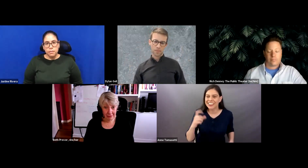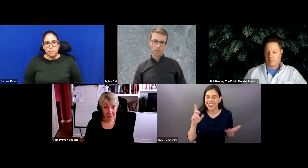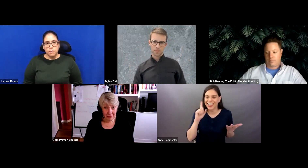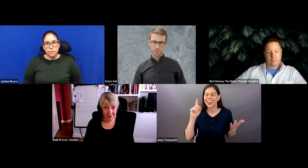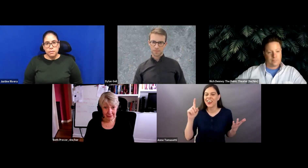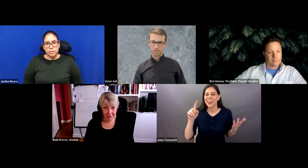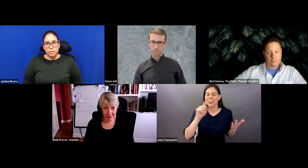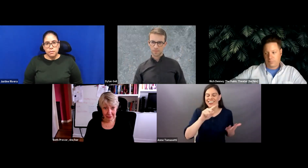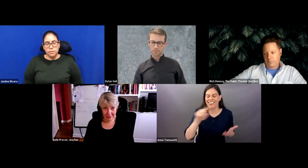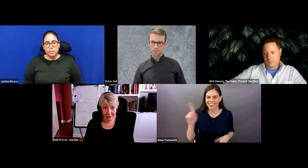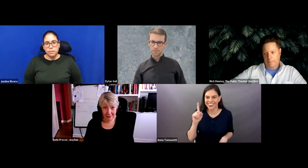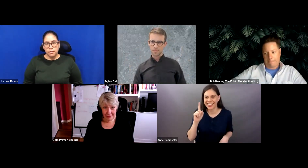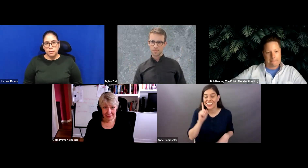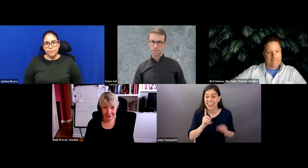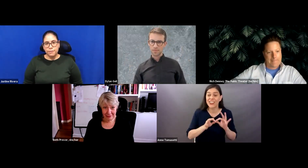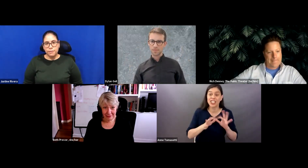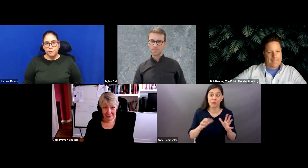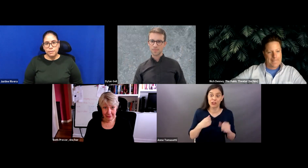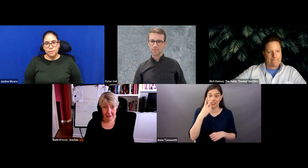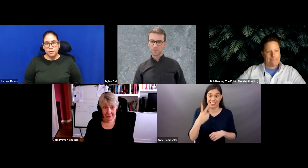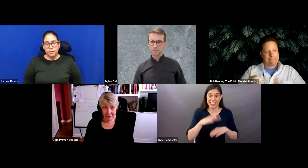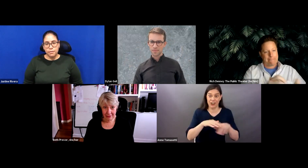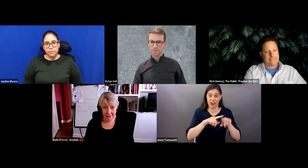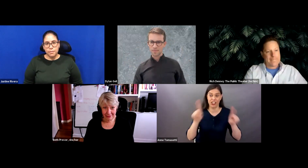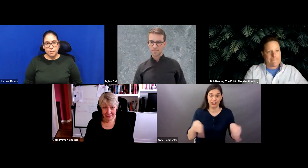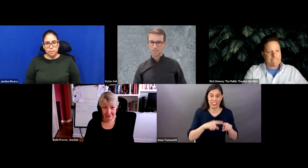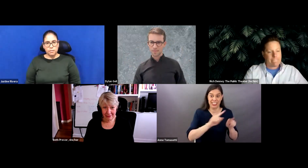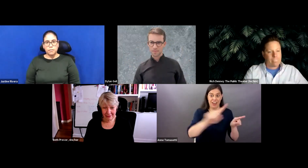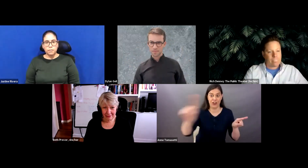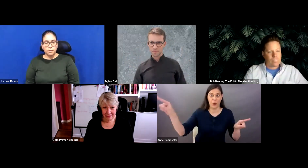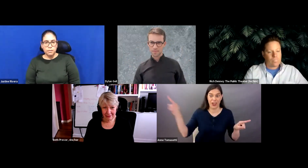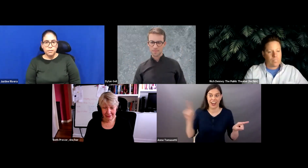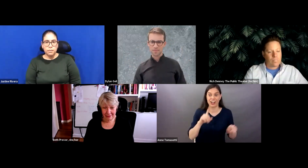you were saying, I just want to jump in on that. There were several things, and yes, there are several different